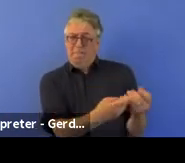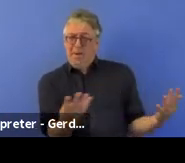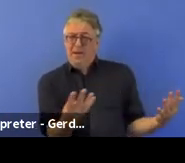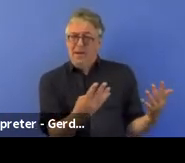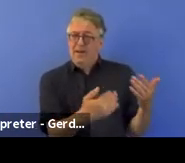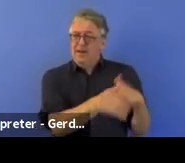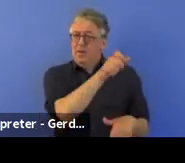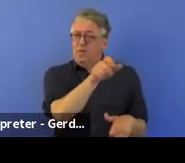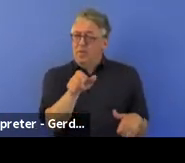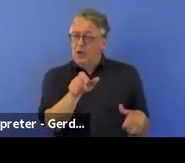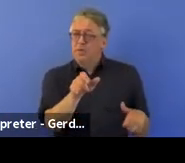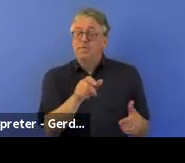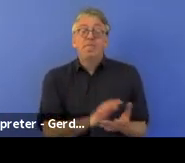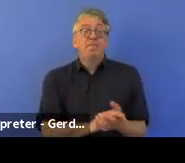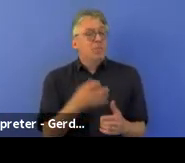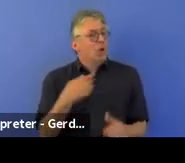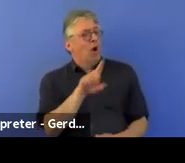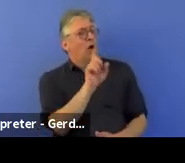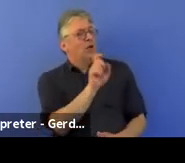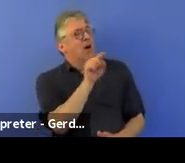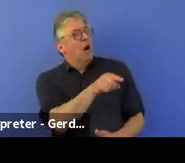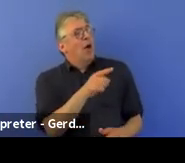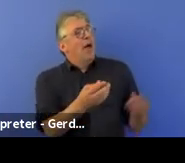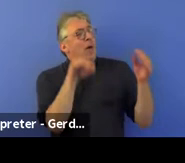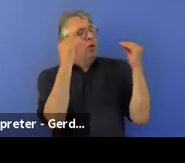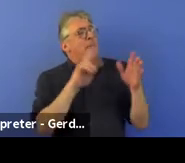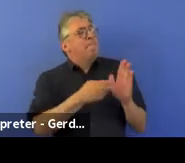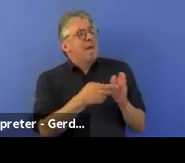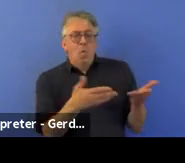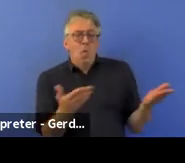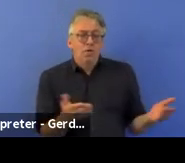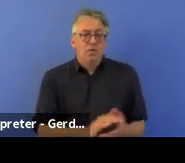equality and inclusive education advocates and this is what they had to